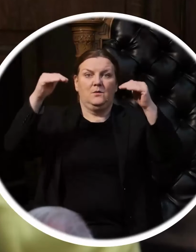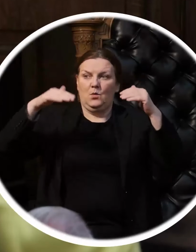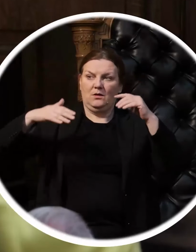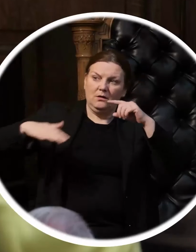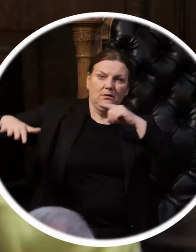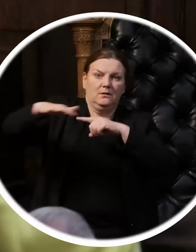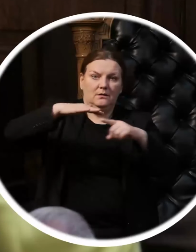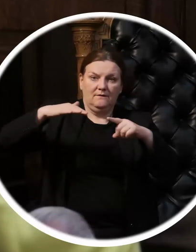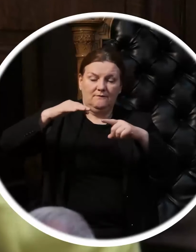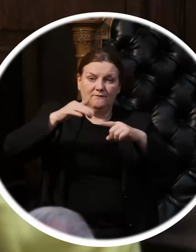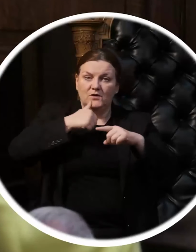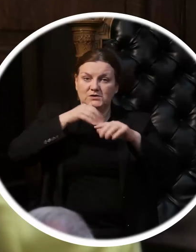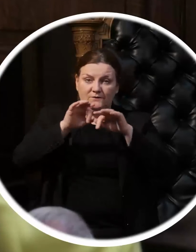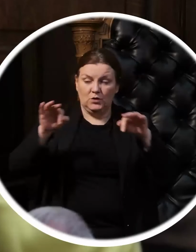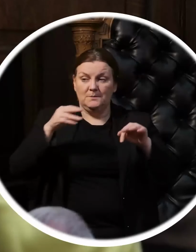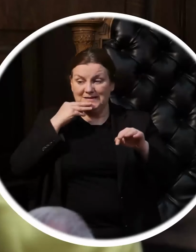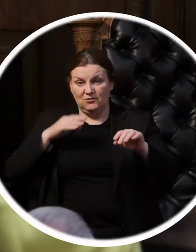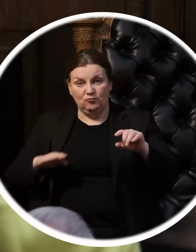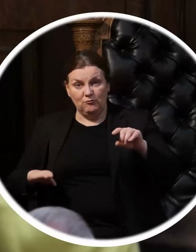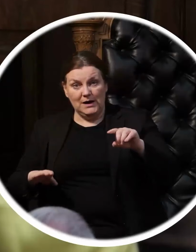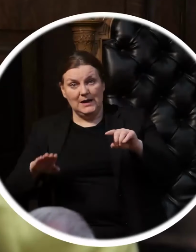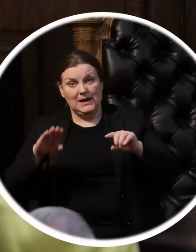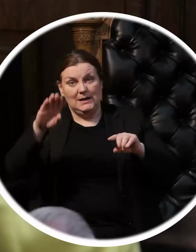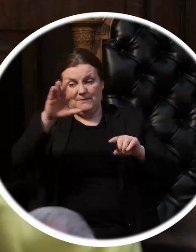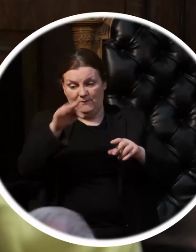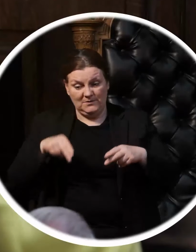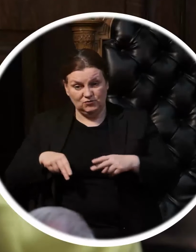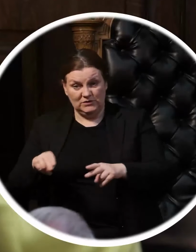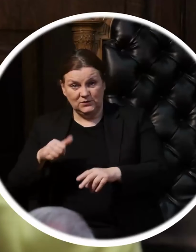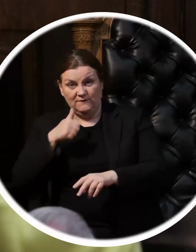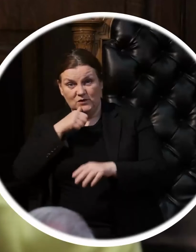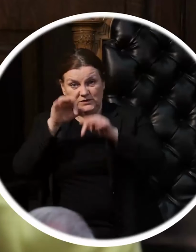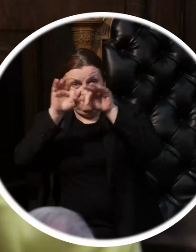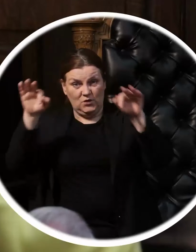So the ramp brought you all the way from streets level all the way up to the first floor. And this was the new entrance.